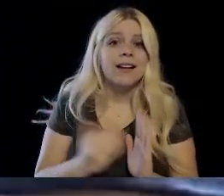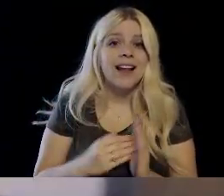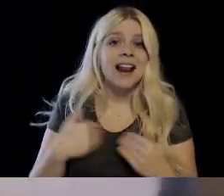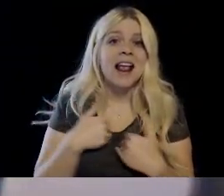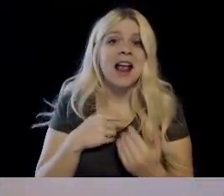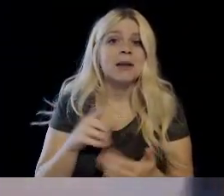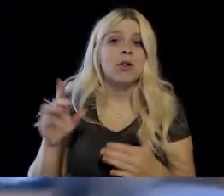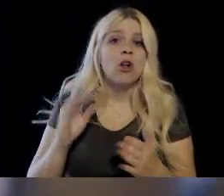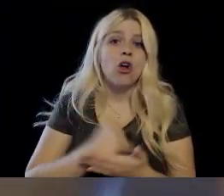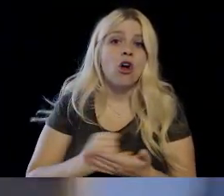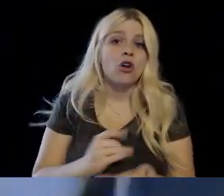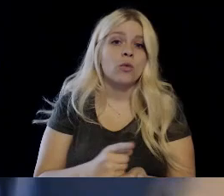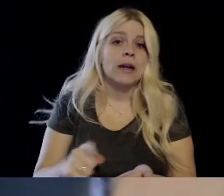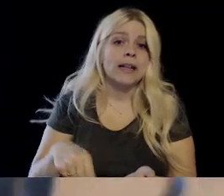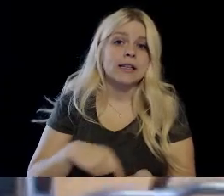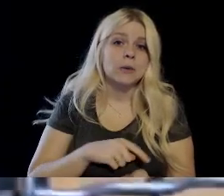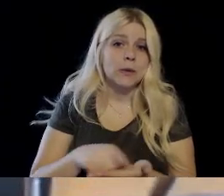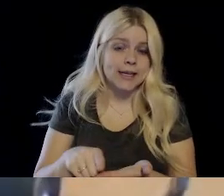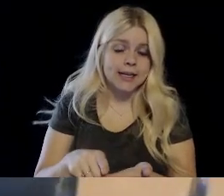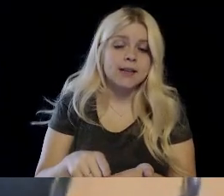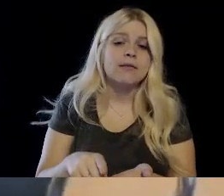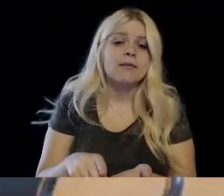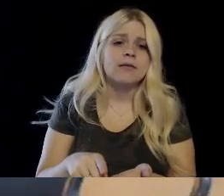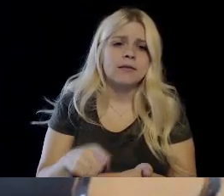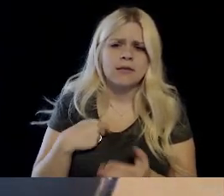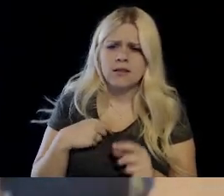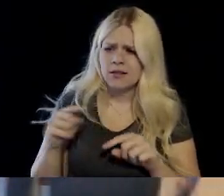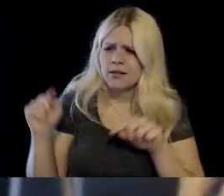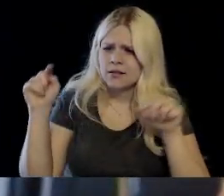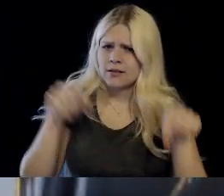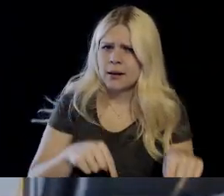field trips. We visited, we were down here on Sunday with you guys. We did seals and